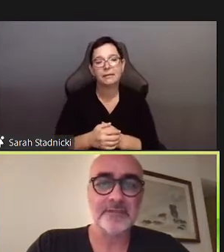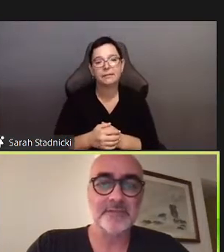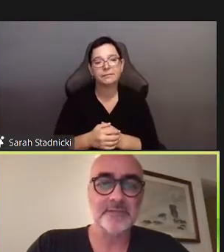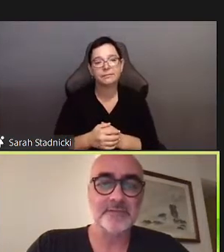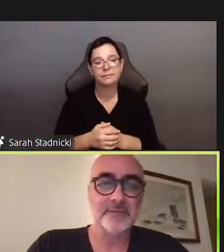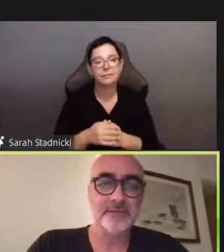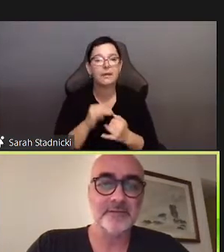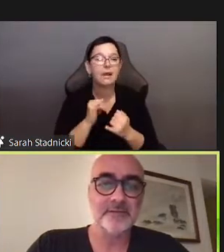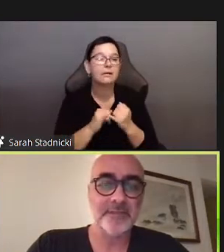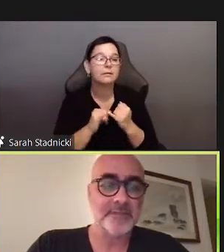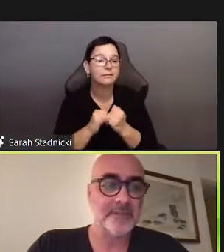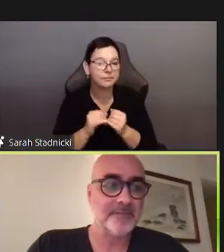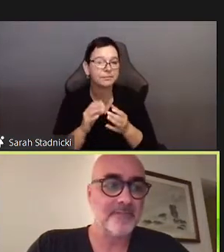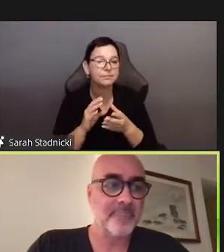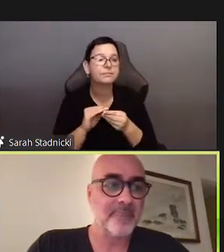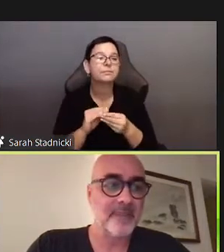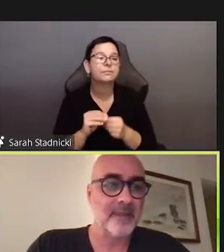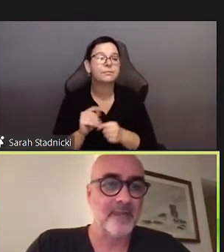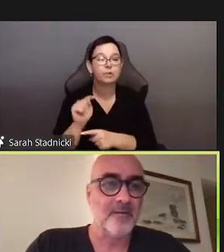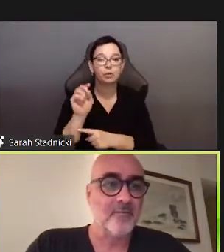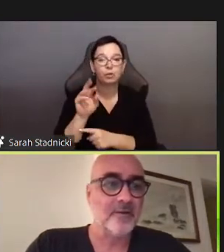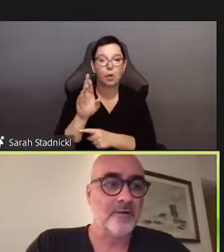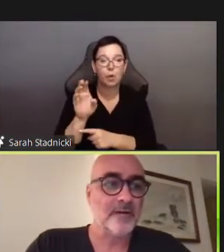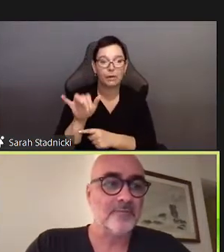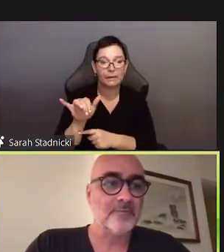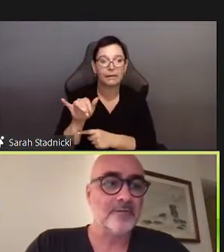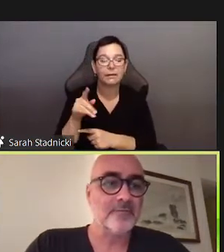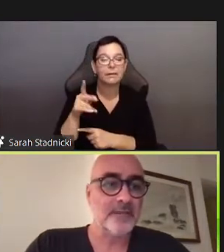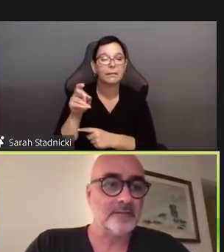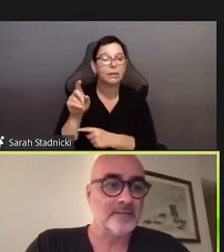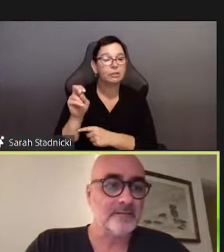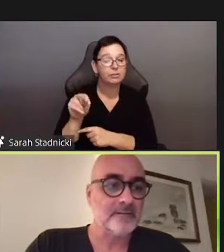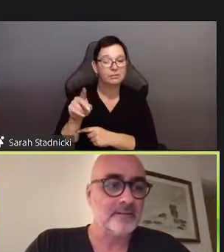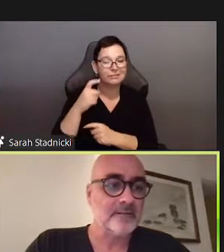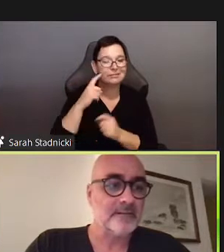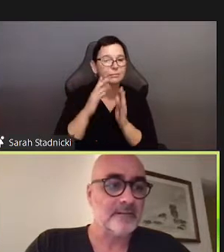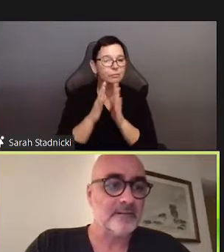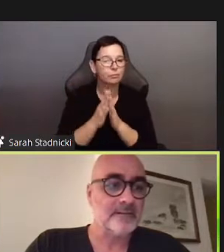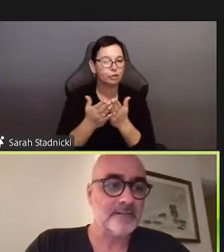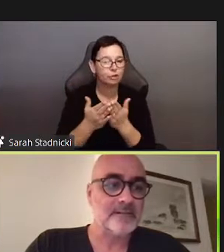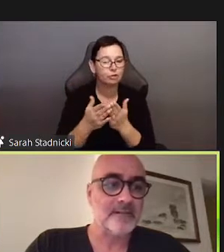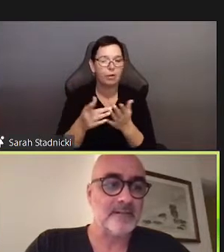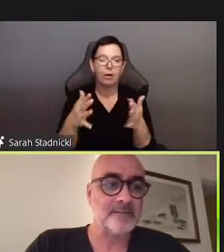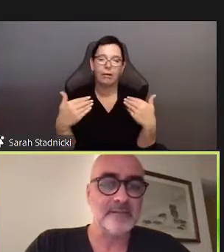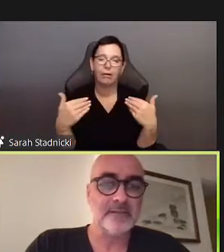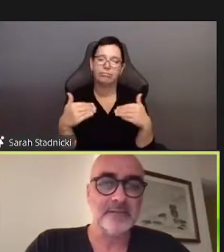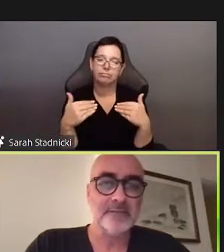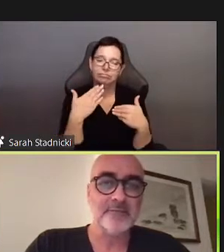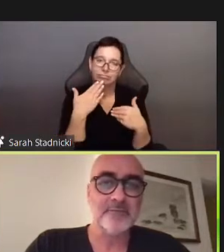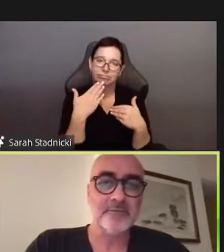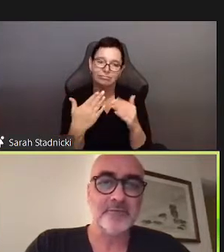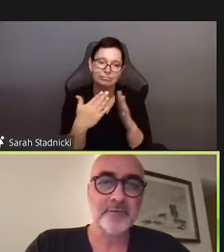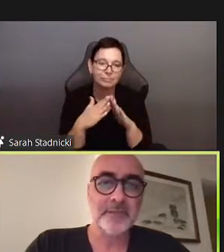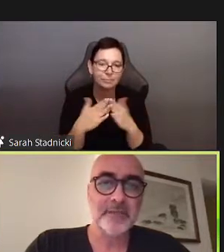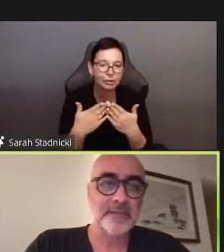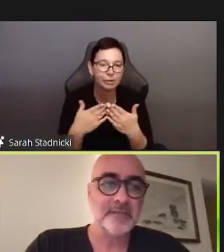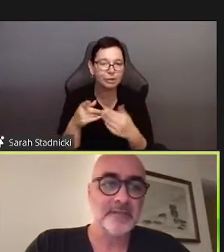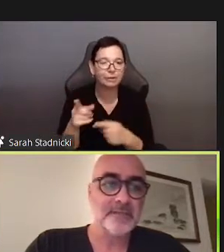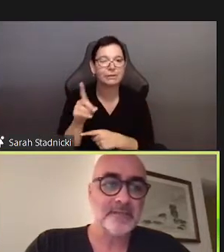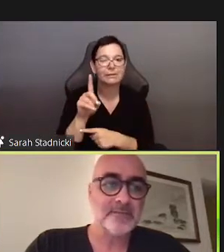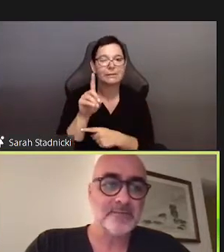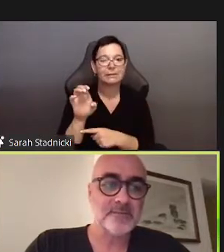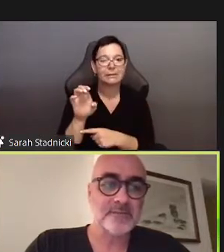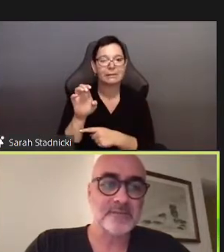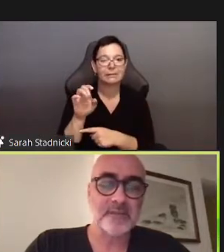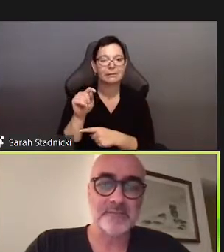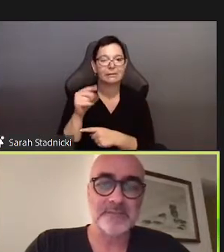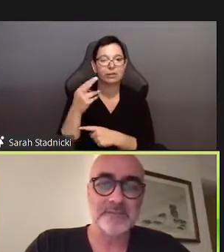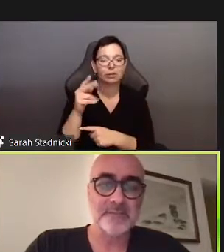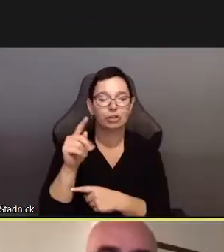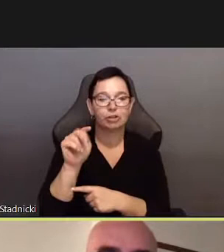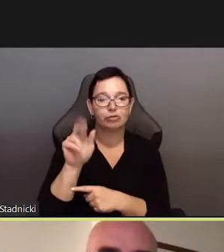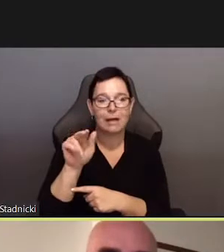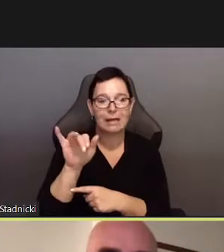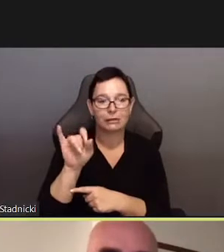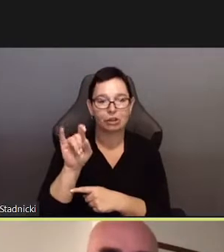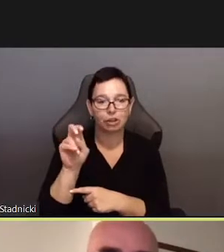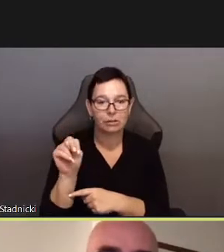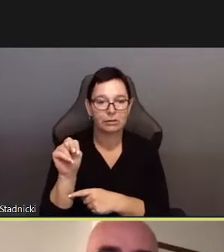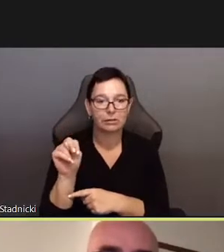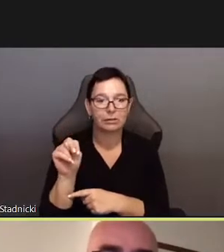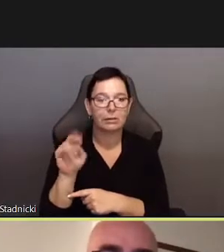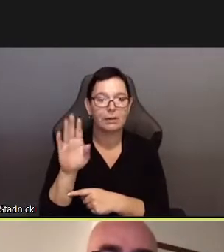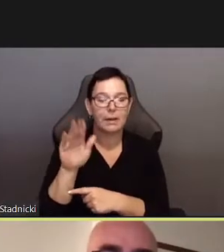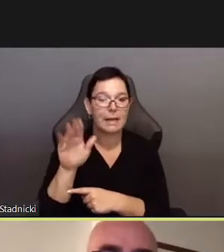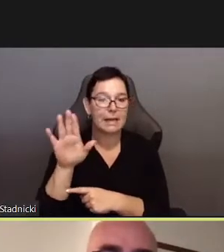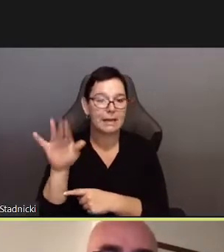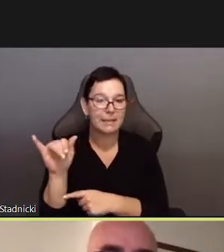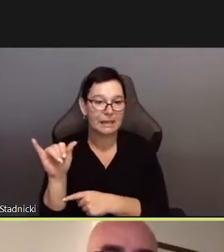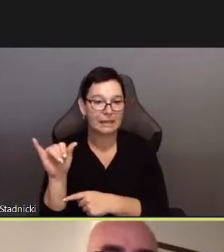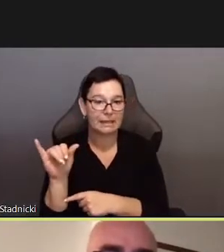can make you feel excluded but also return you to your solitude.